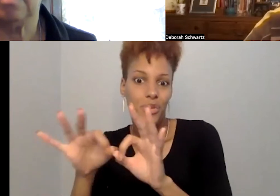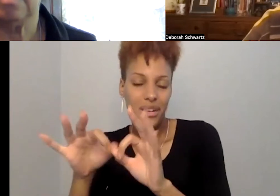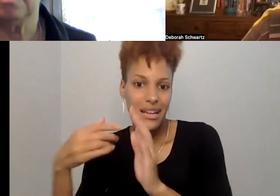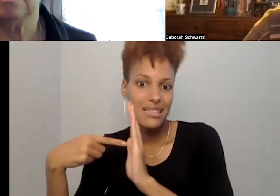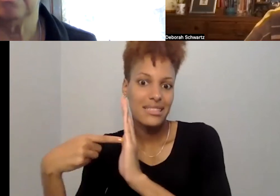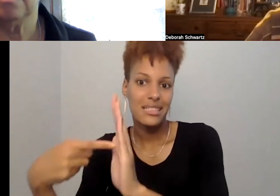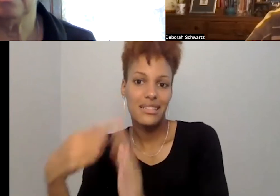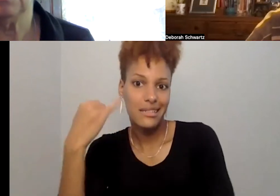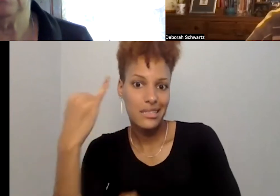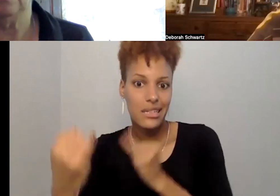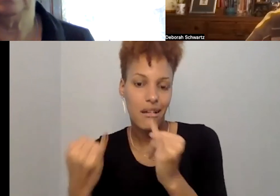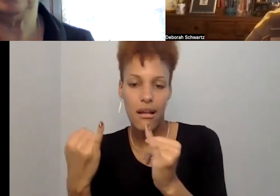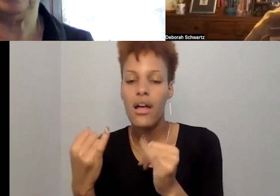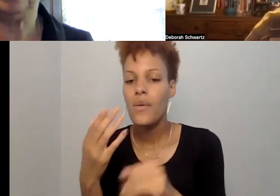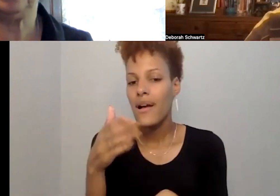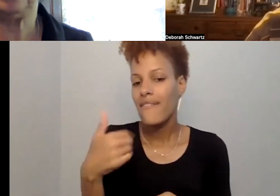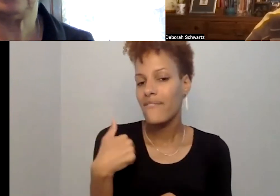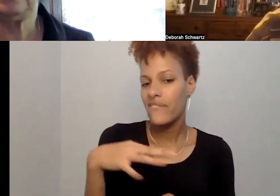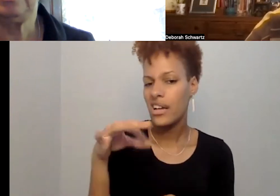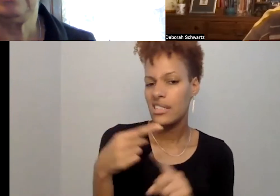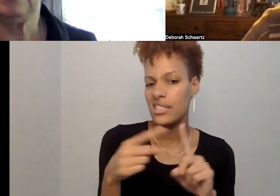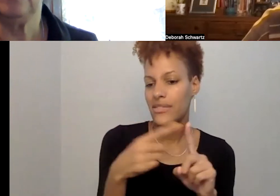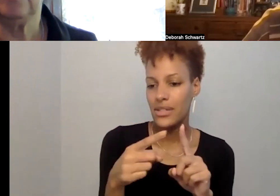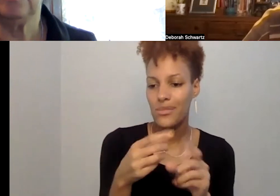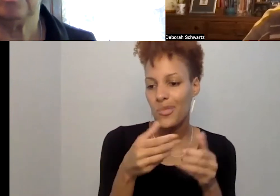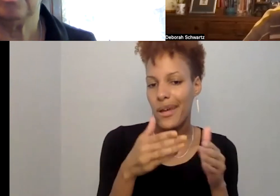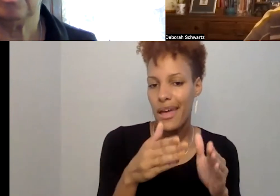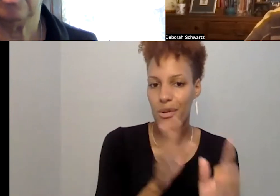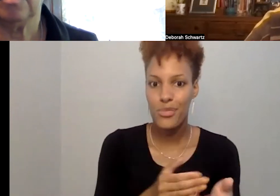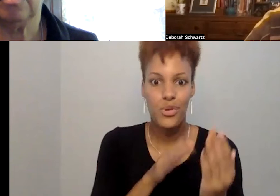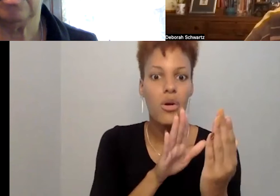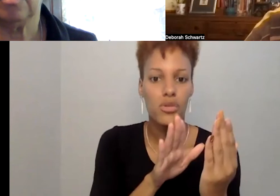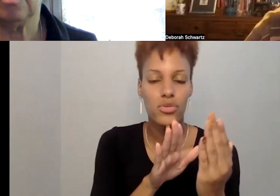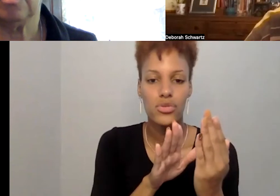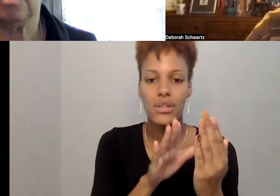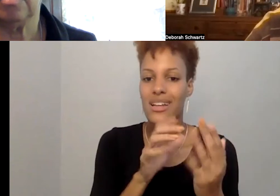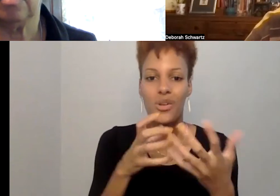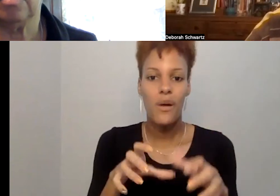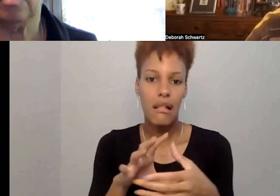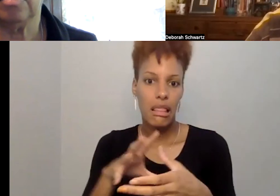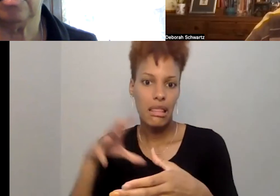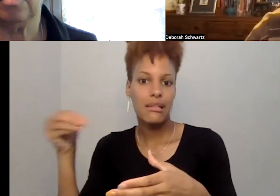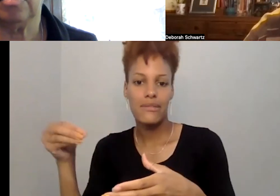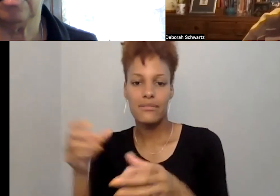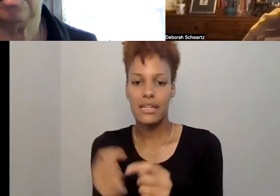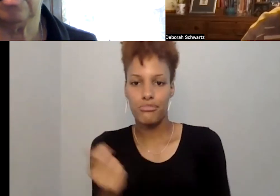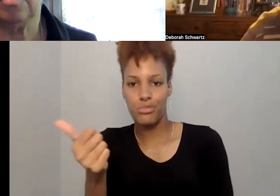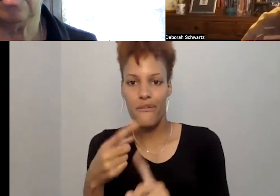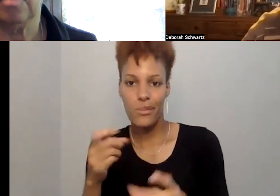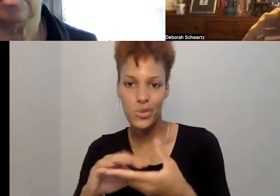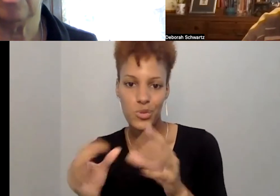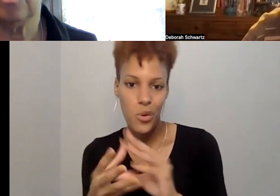rather than simply leave it out of a story. And that's, that's a kind of evolution of thinking that